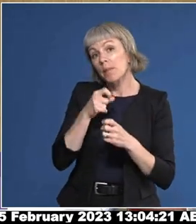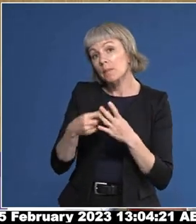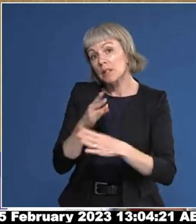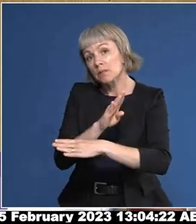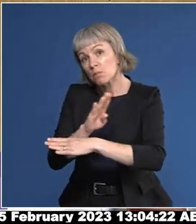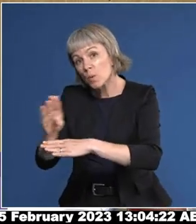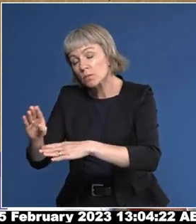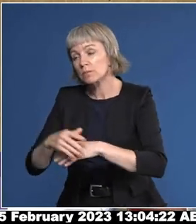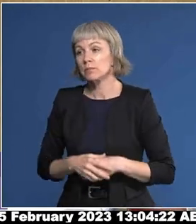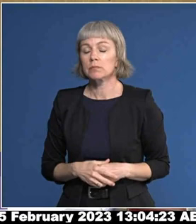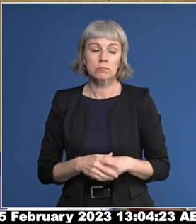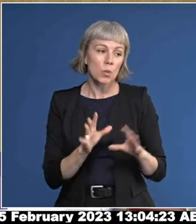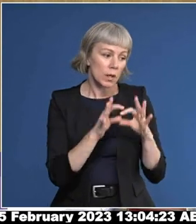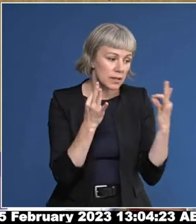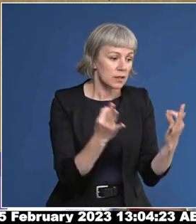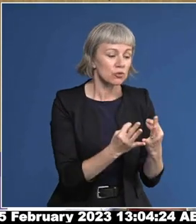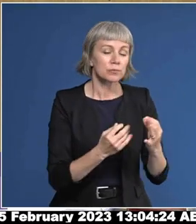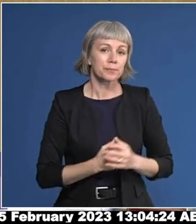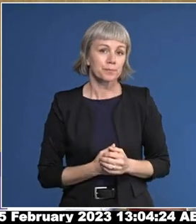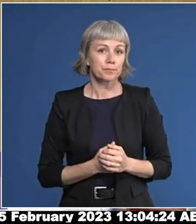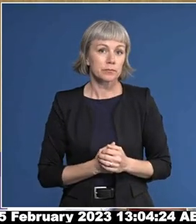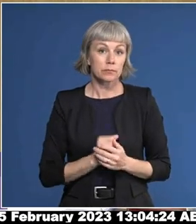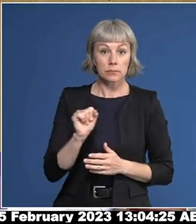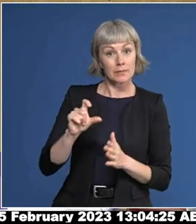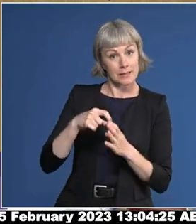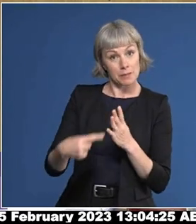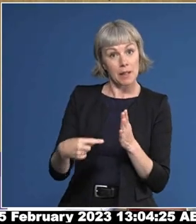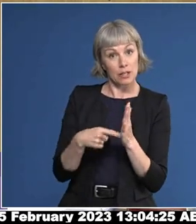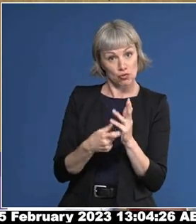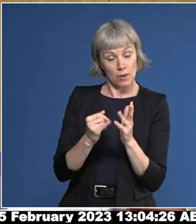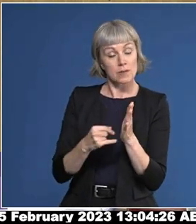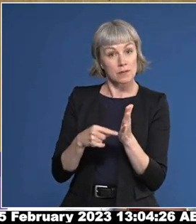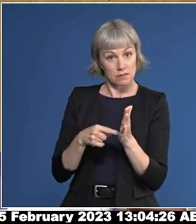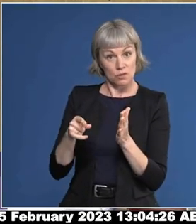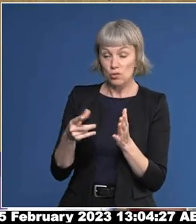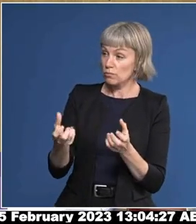The Disability Trust is funded to provide a school leavers employment support, training